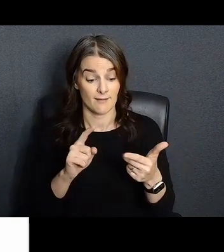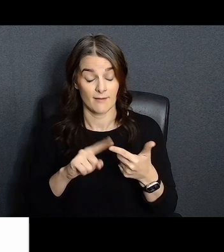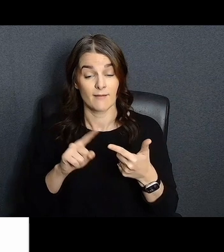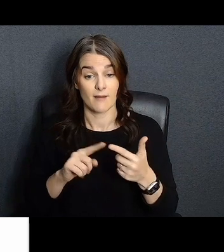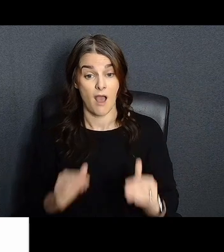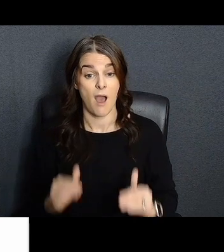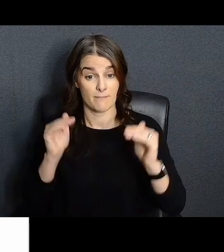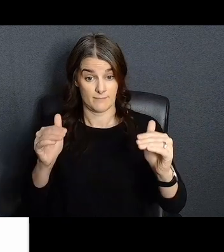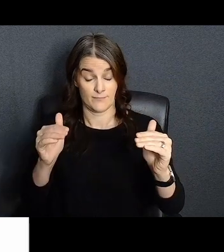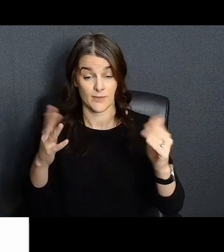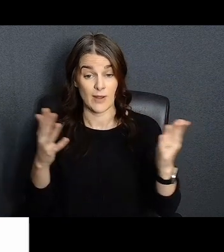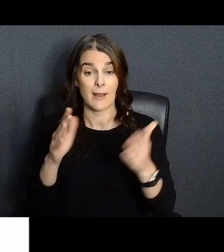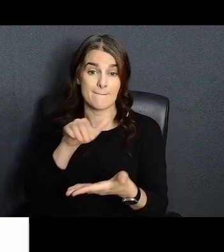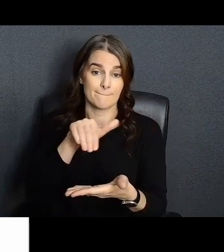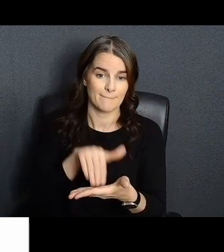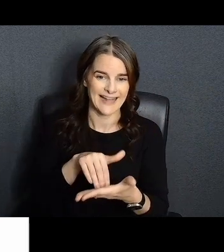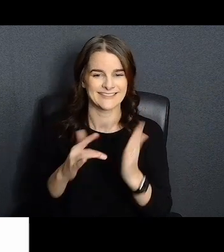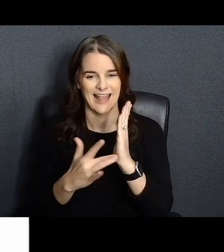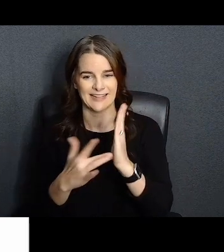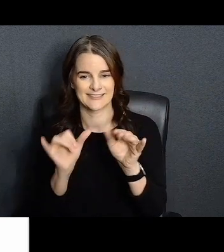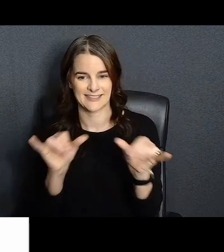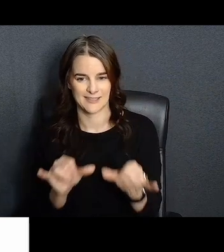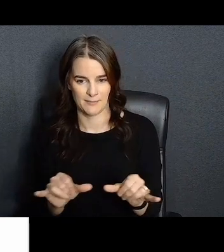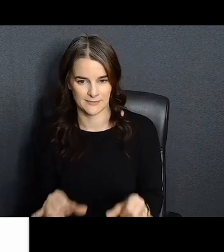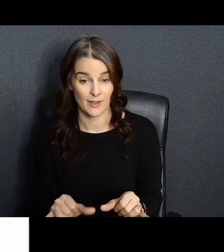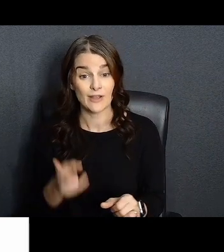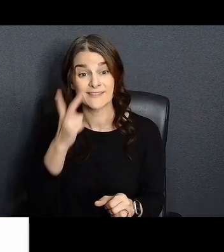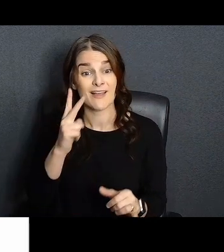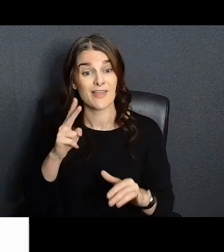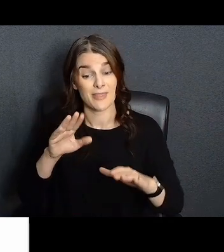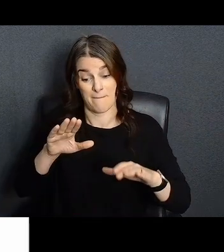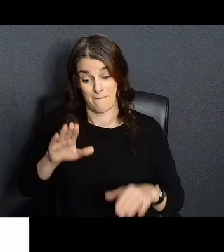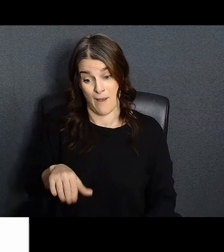are those mid tech systems. So those are the two systems on the bottom towards the left.